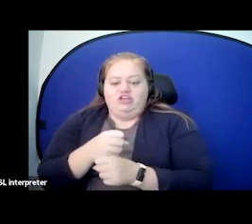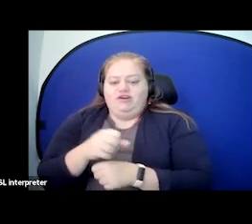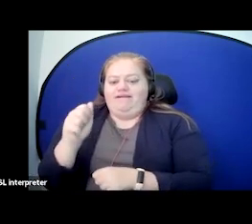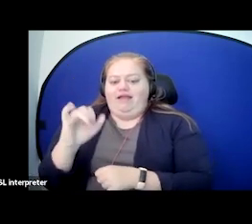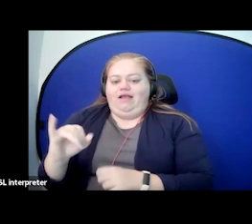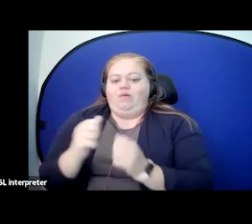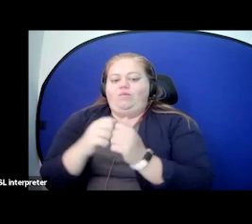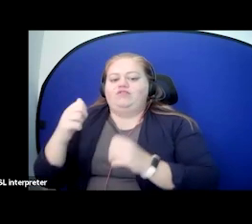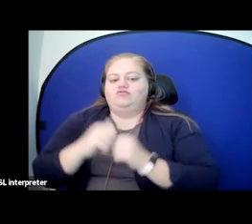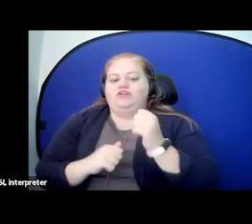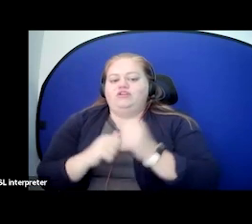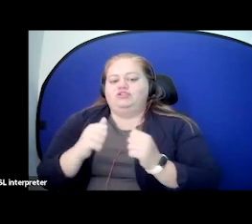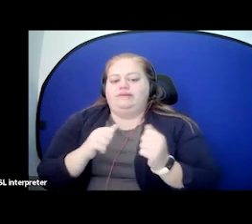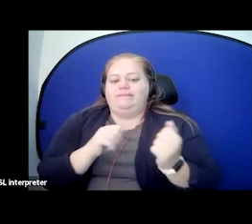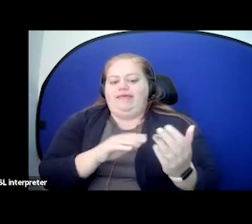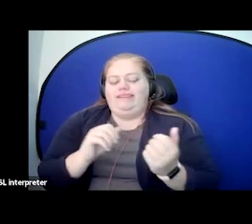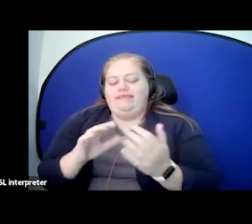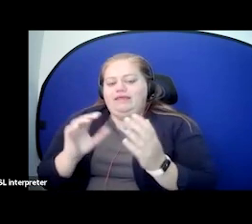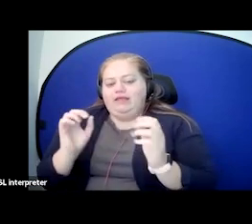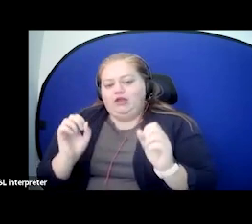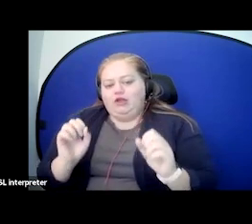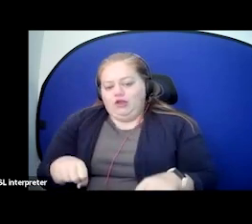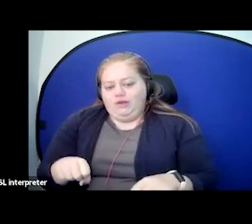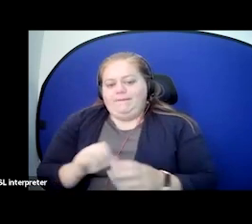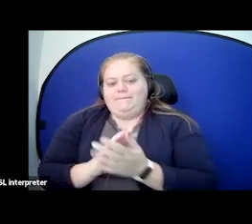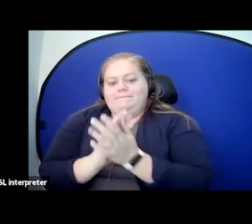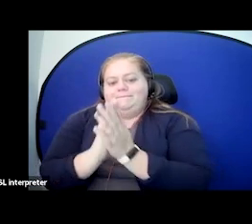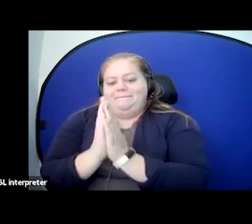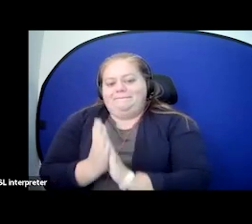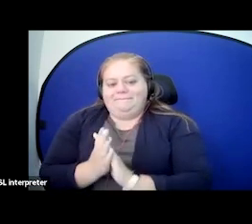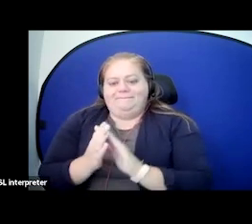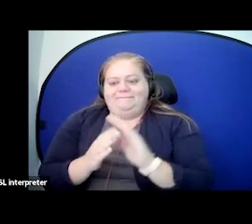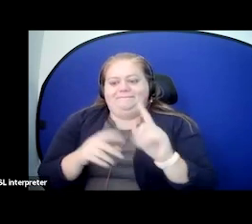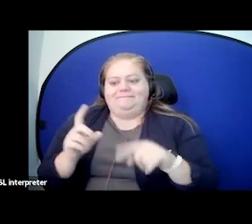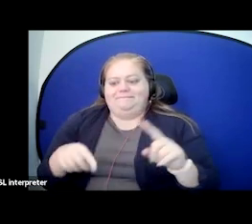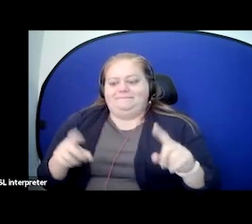could result IN a varying degree of accuracy